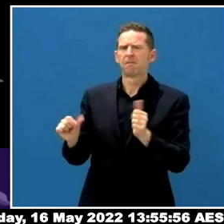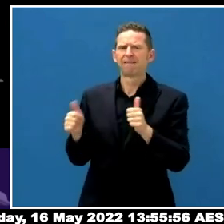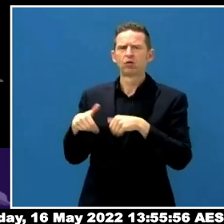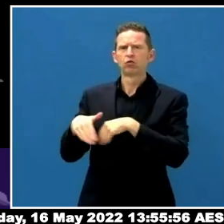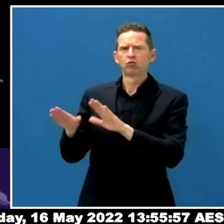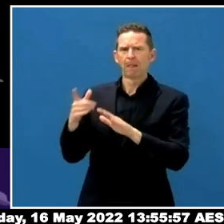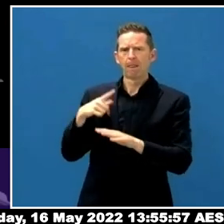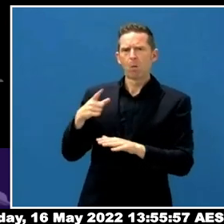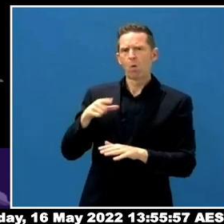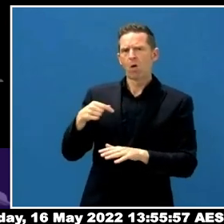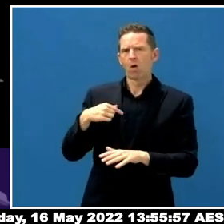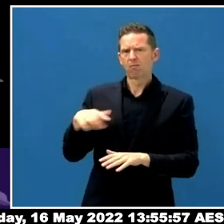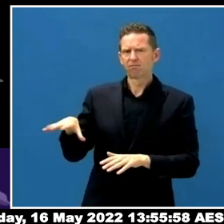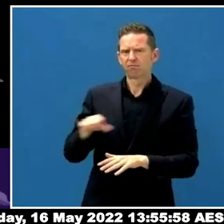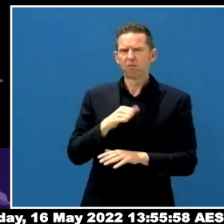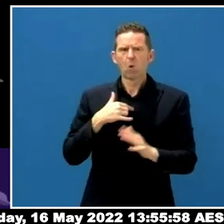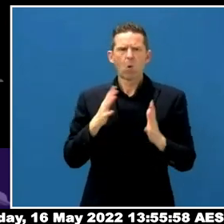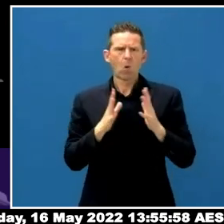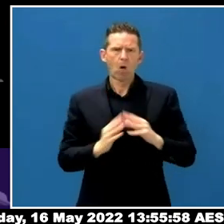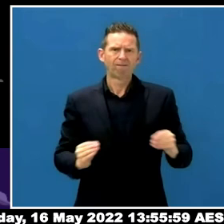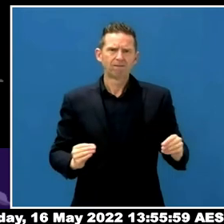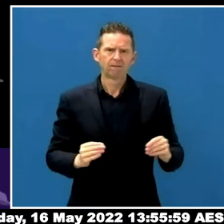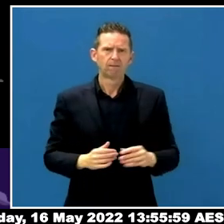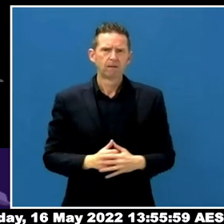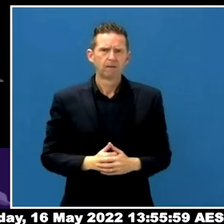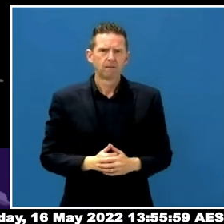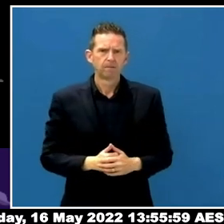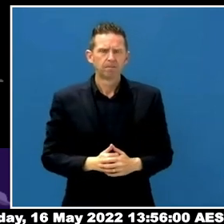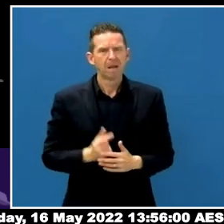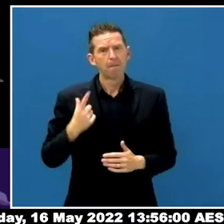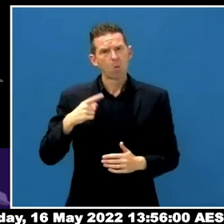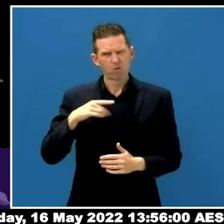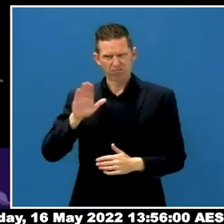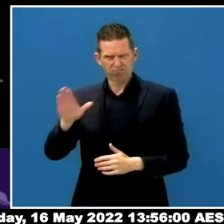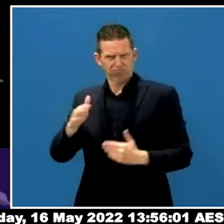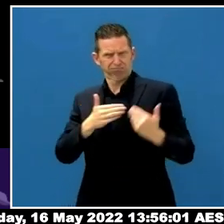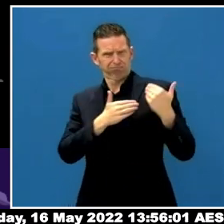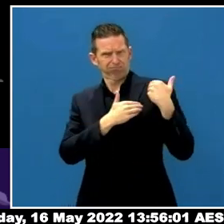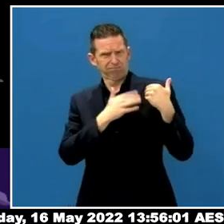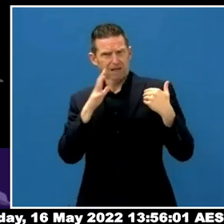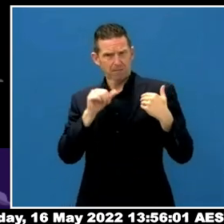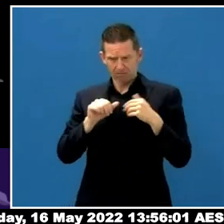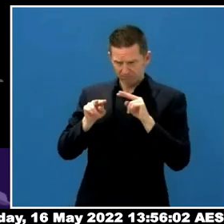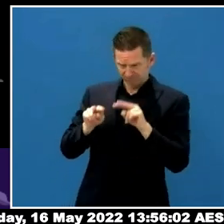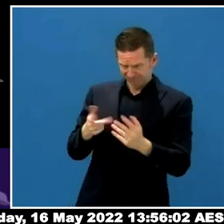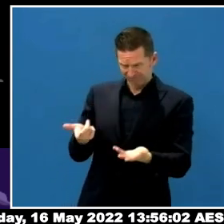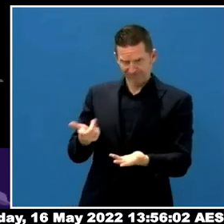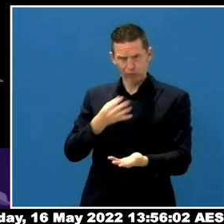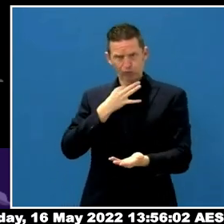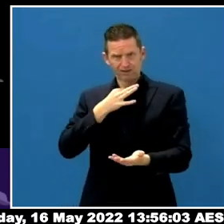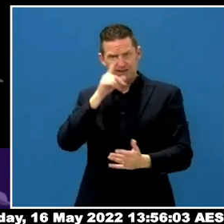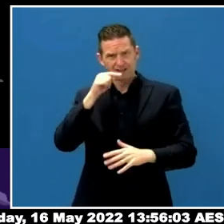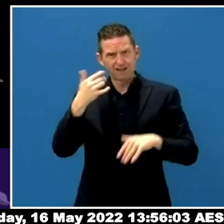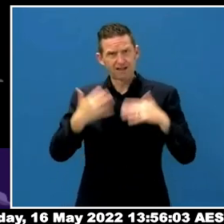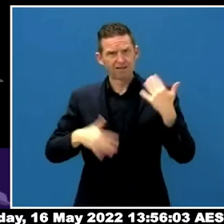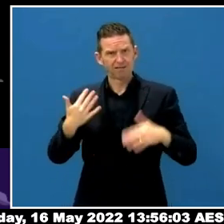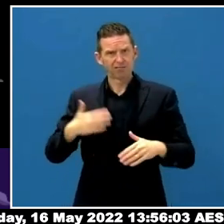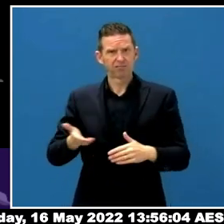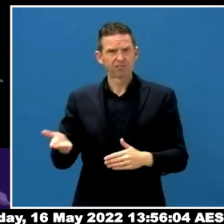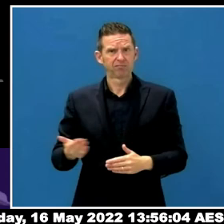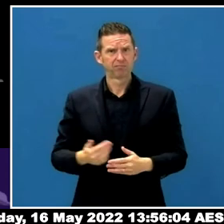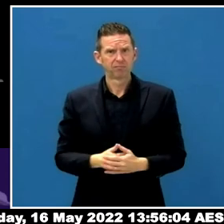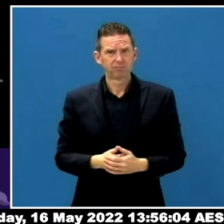concerns of - they have a duty of care and a risk of harm as an organisation to these